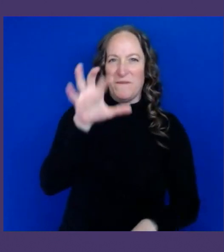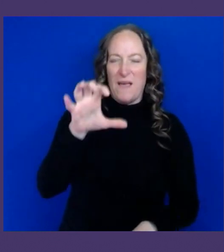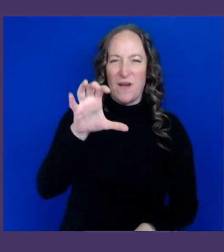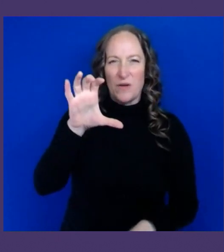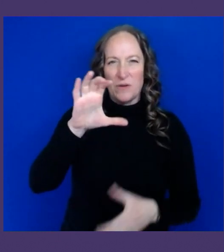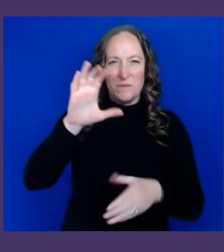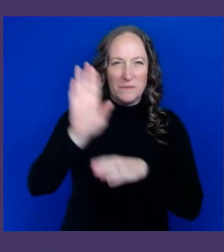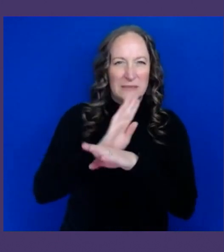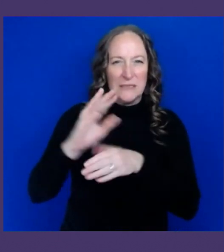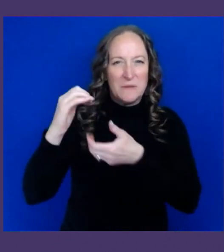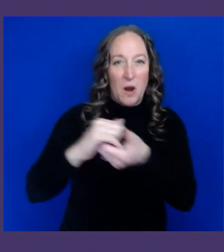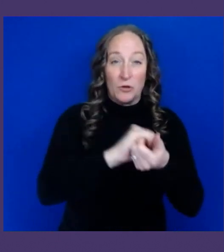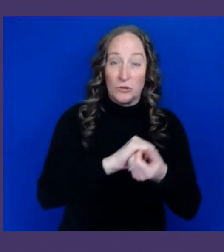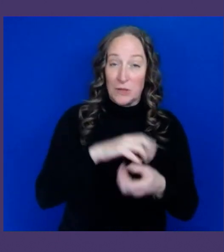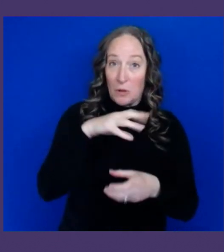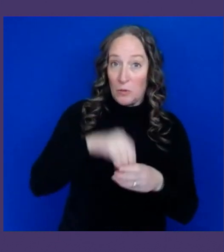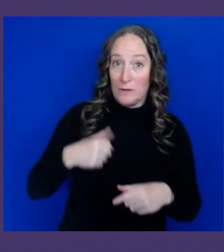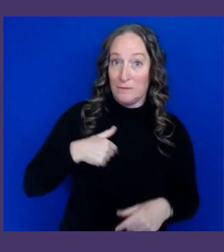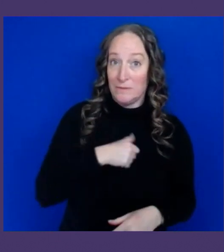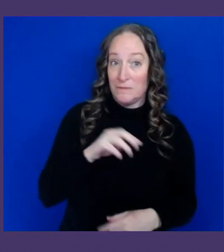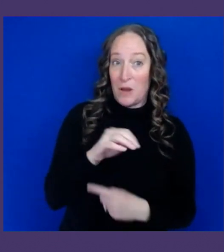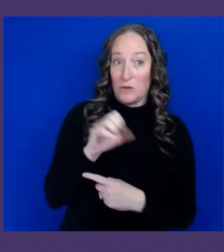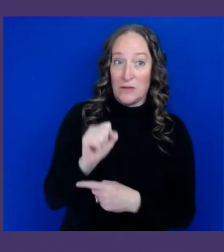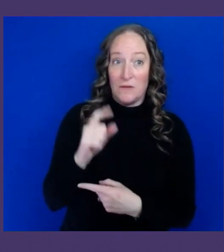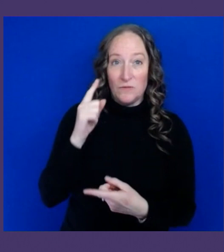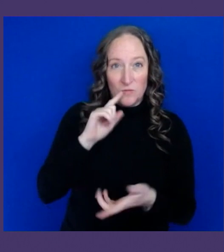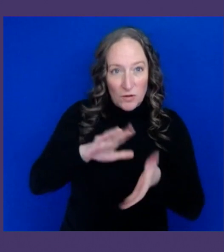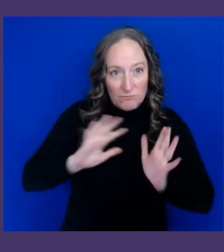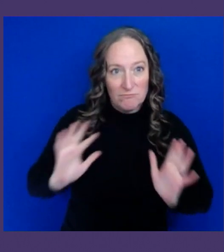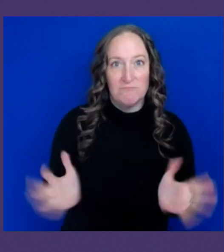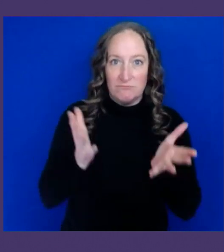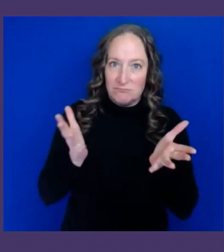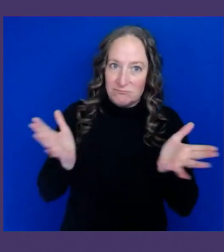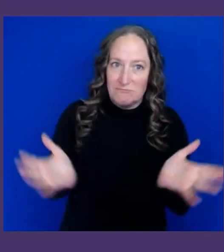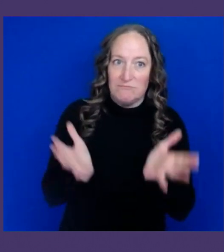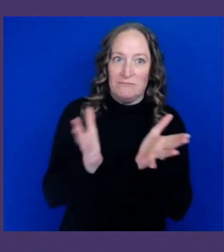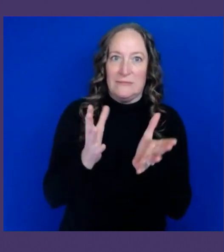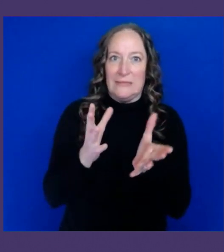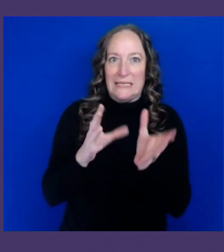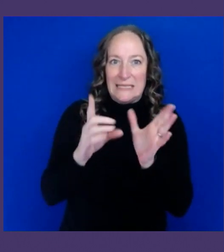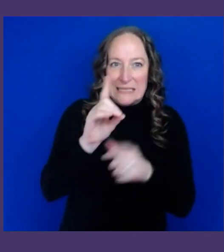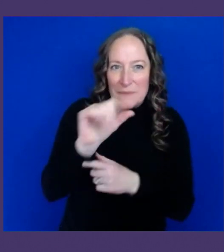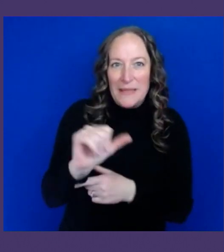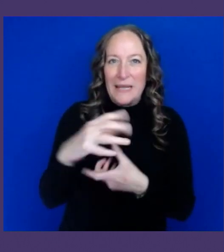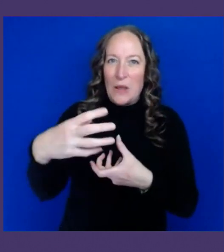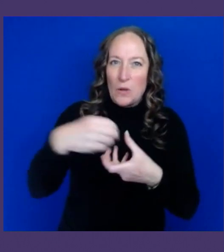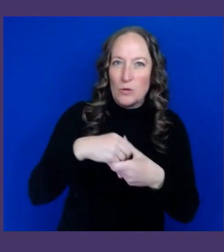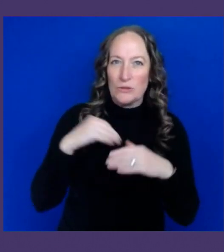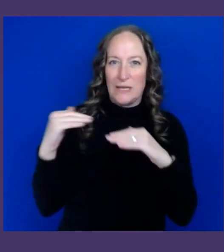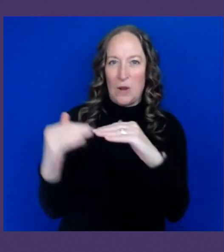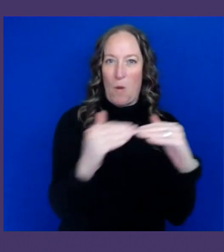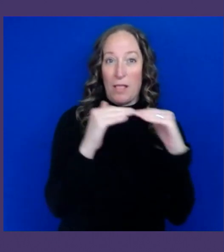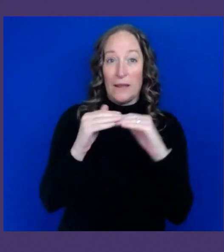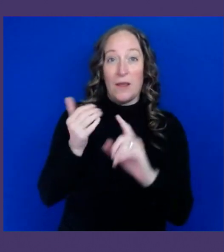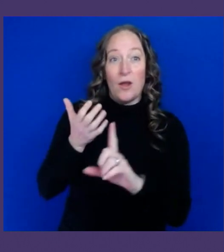and equality in their own organizations. Reid's background spans non-profit management, social science research,